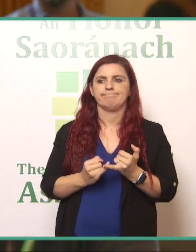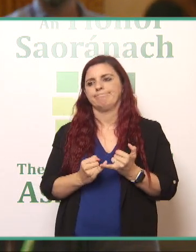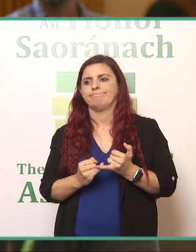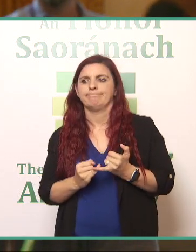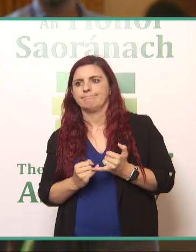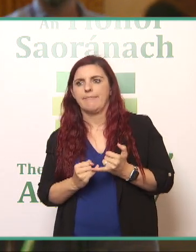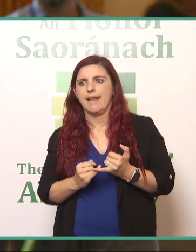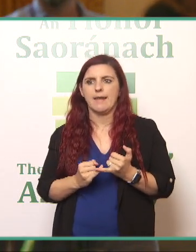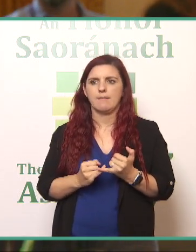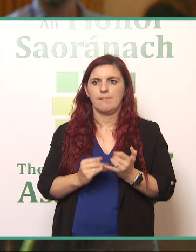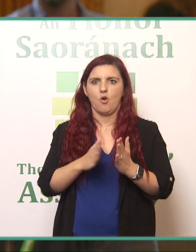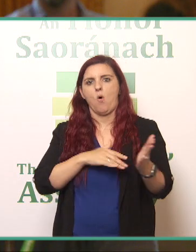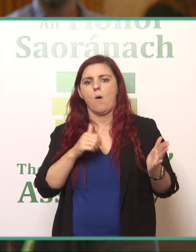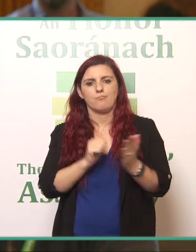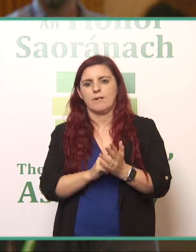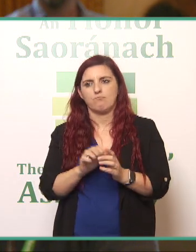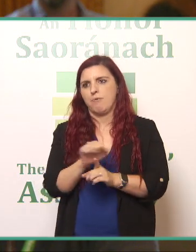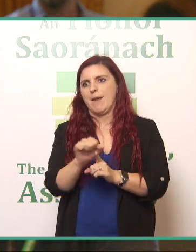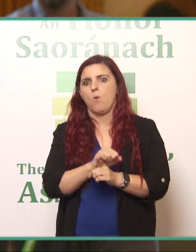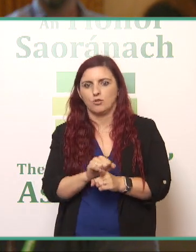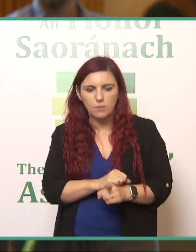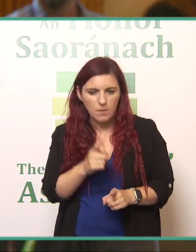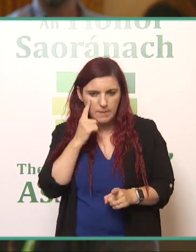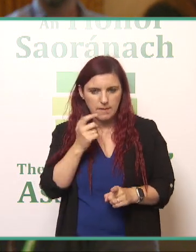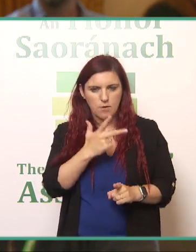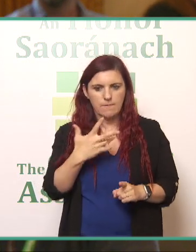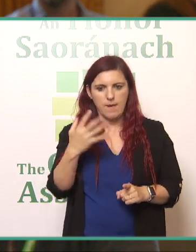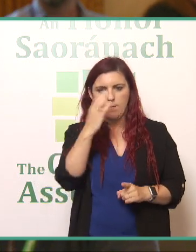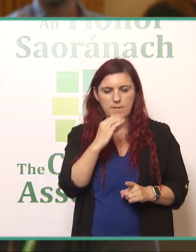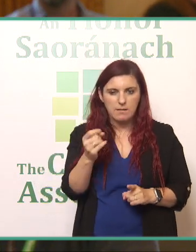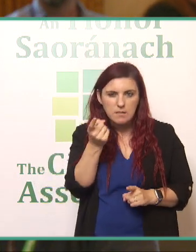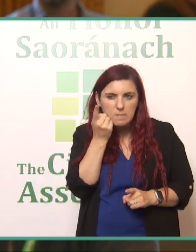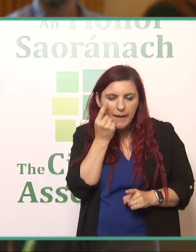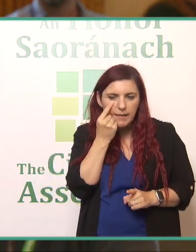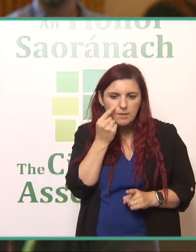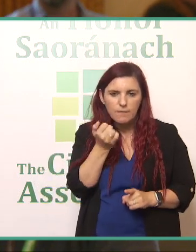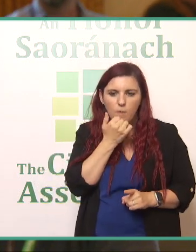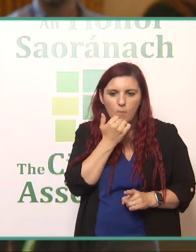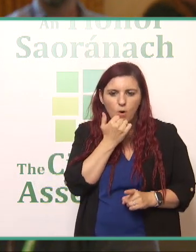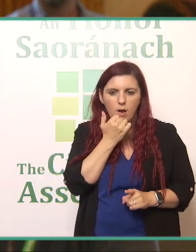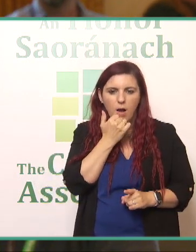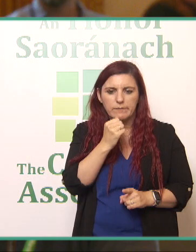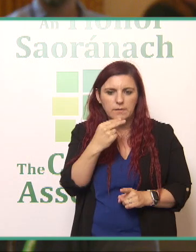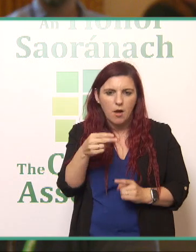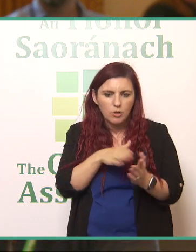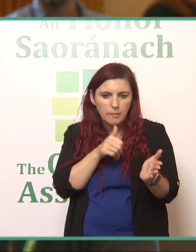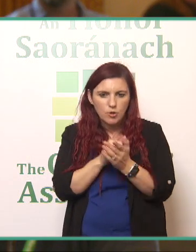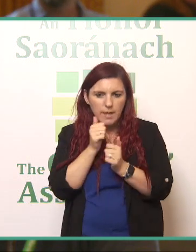want to see this 35% speculative figure of non-commercial activity,